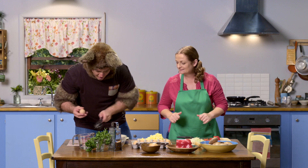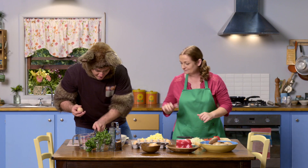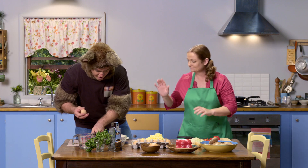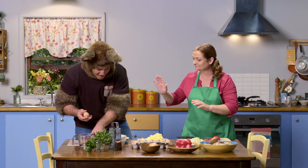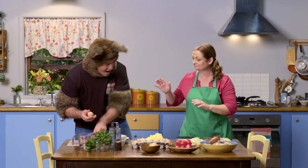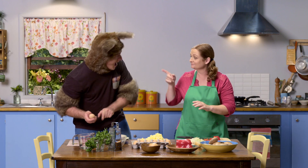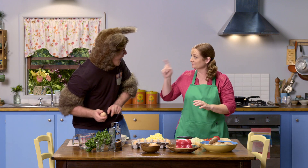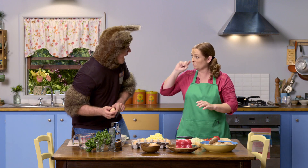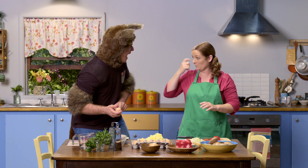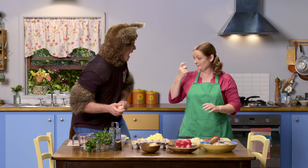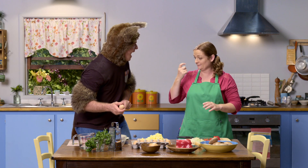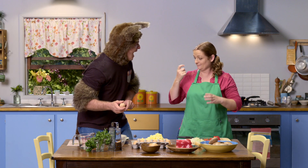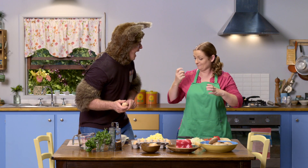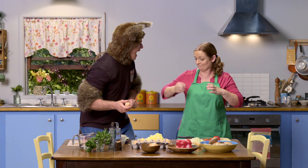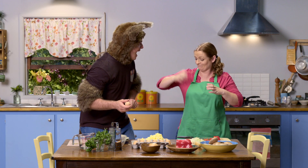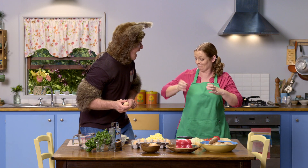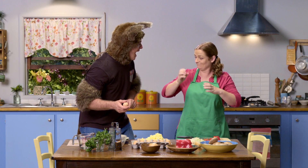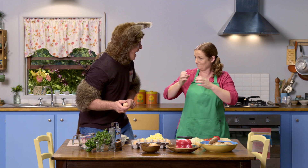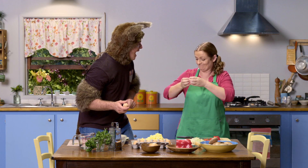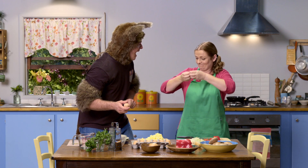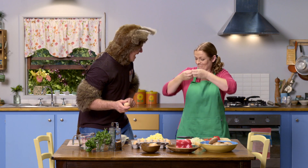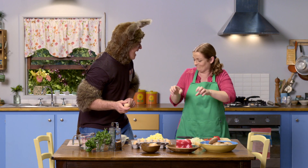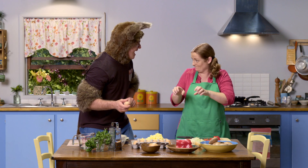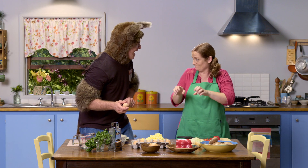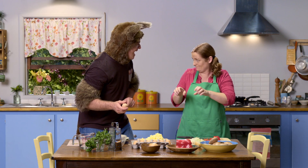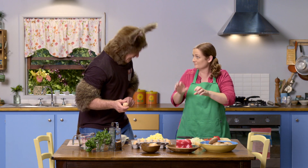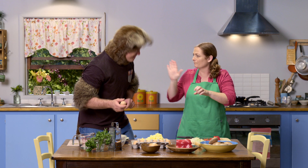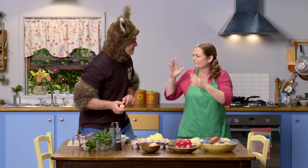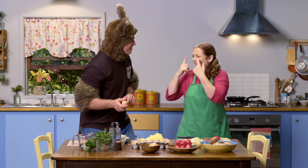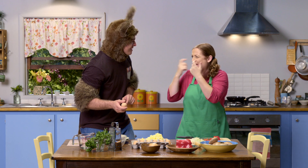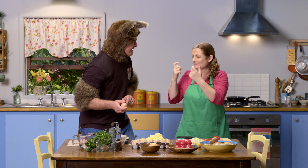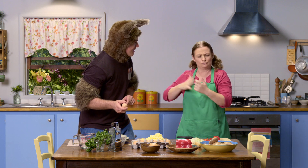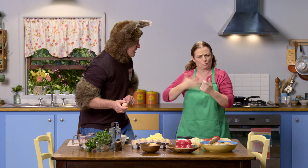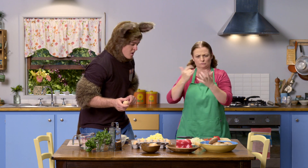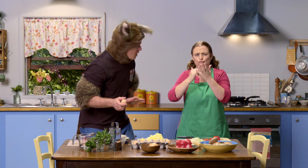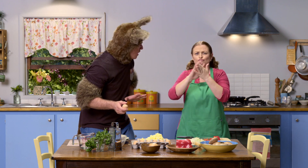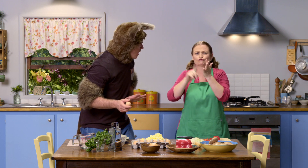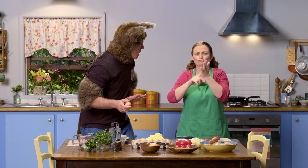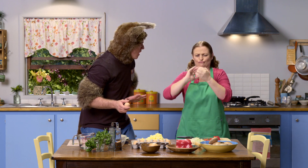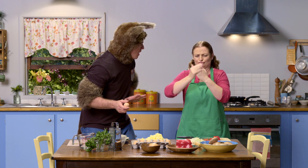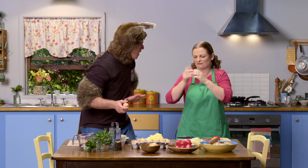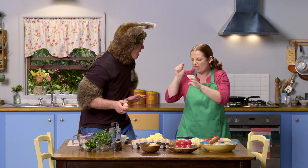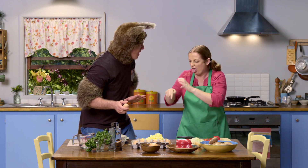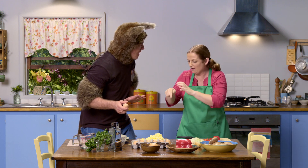What you need to do is break the egg, but be careful. Because we don't want any shells in the bowl.